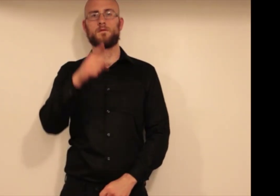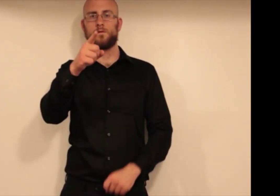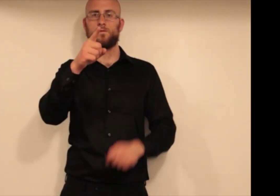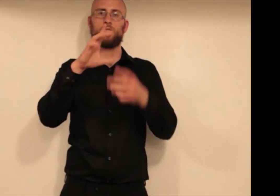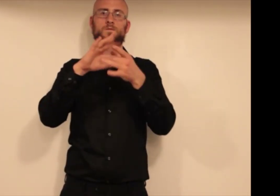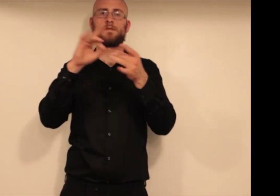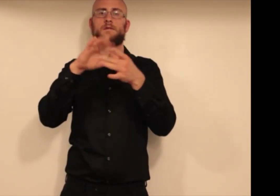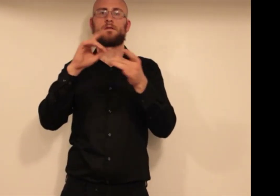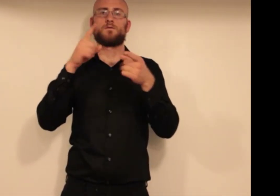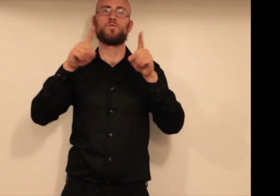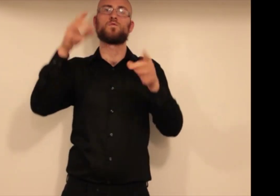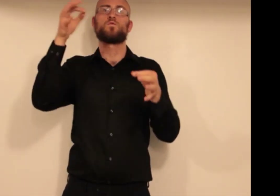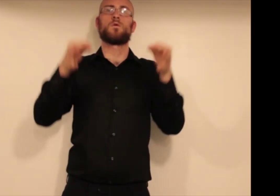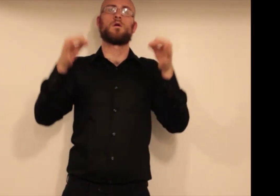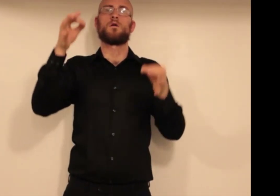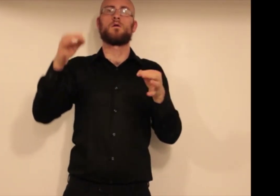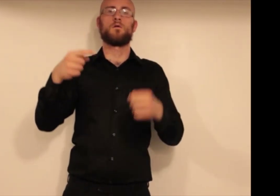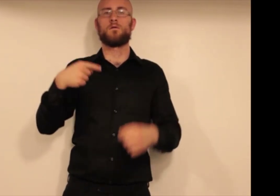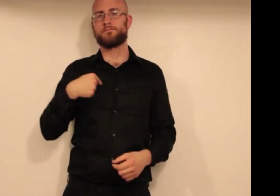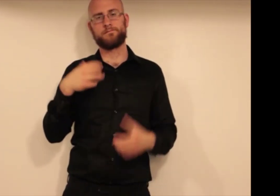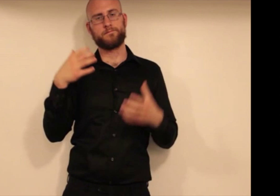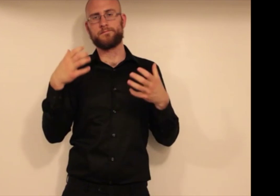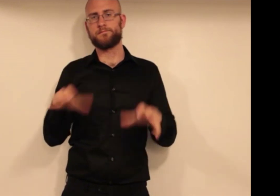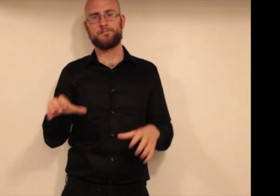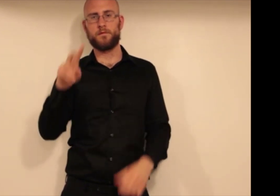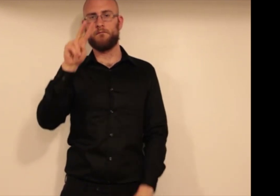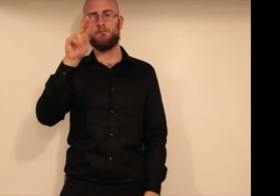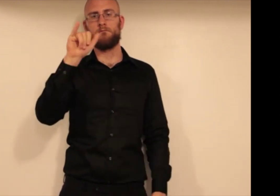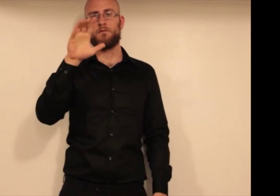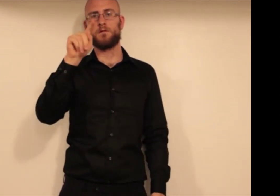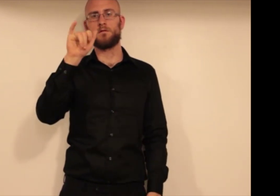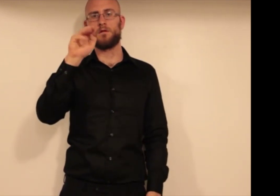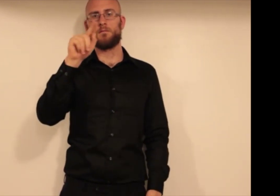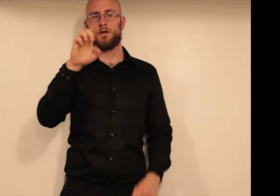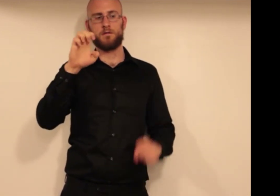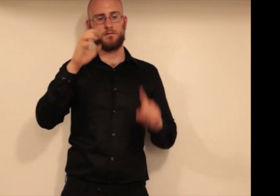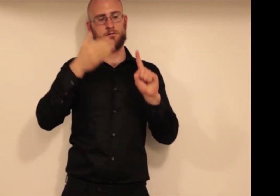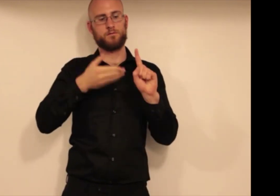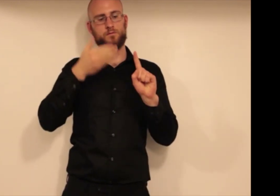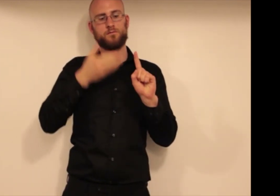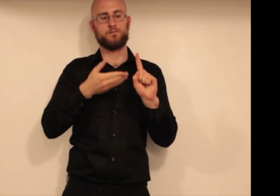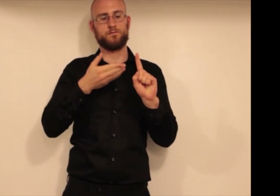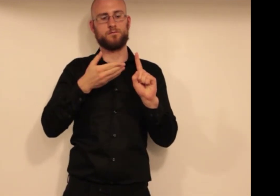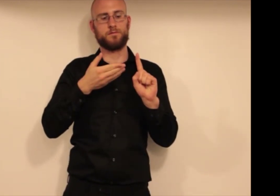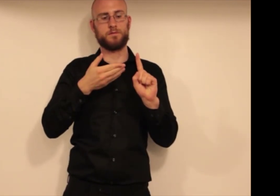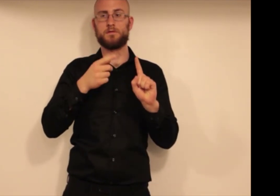Benjamin Polstra: You said, during the trail I didn't want to victimize her at all.